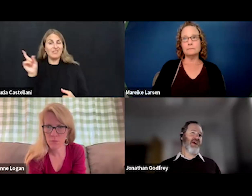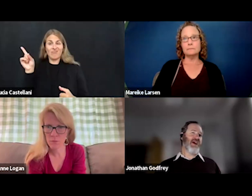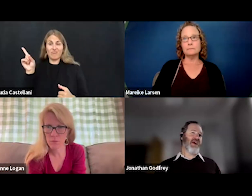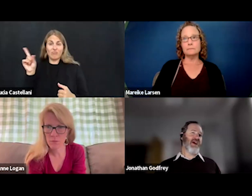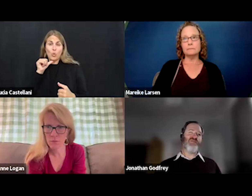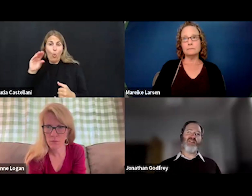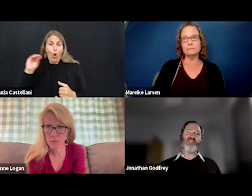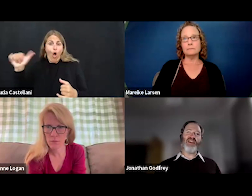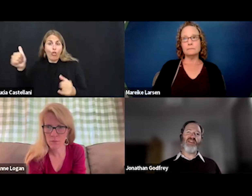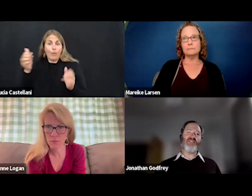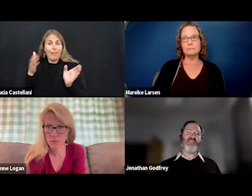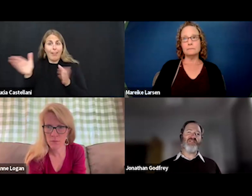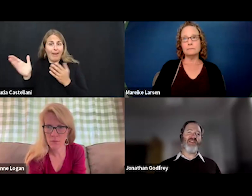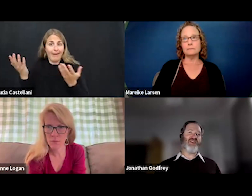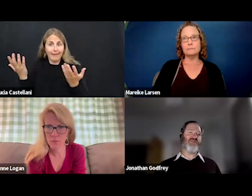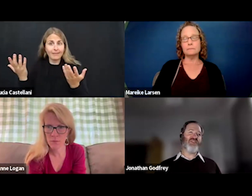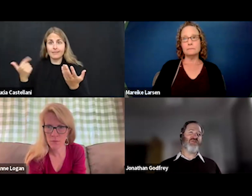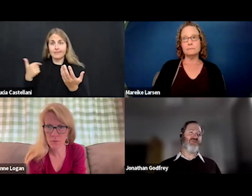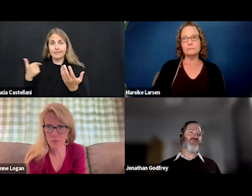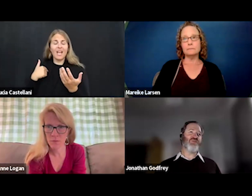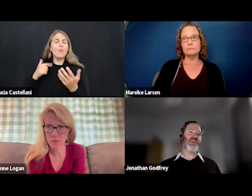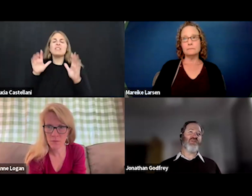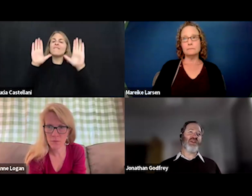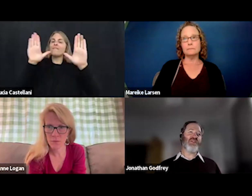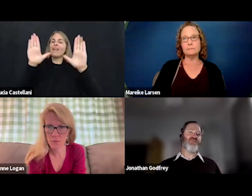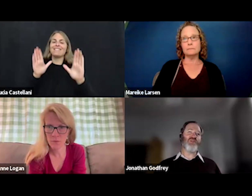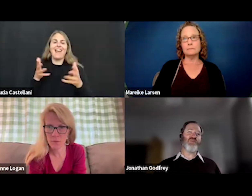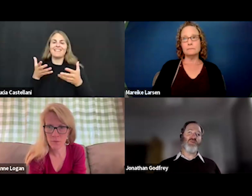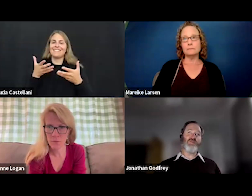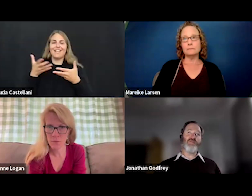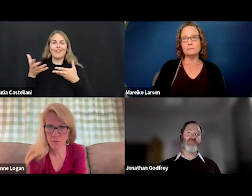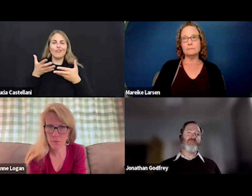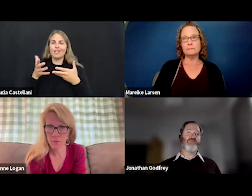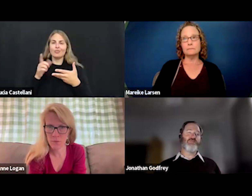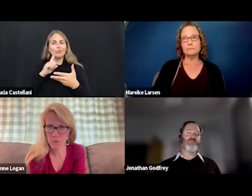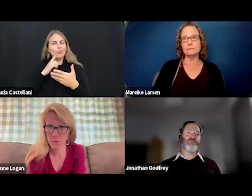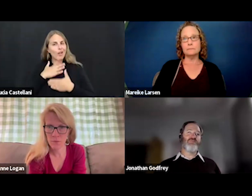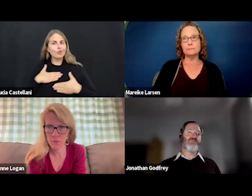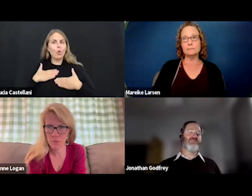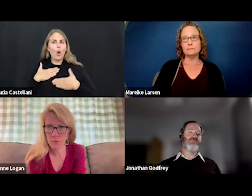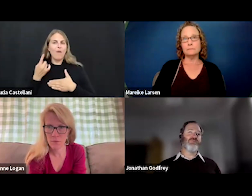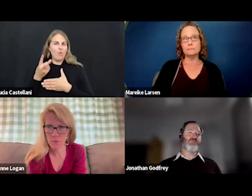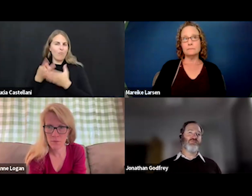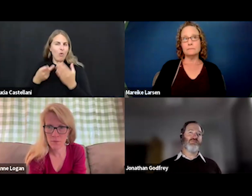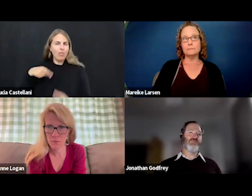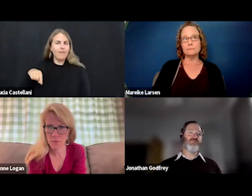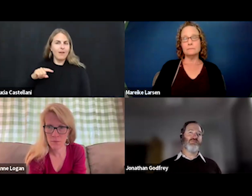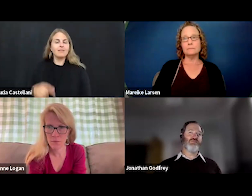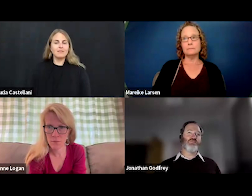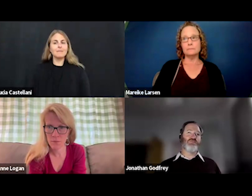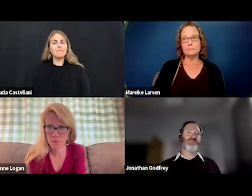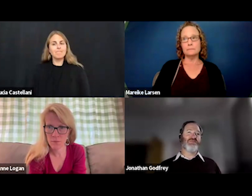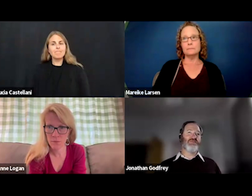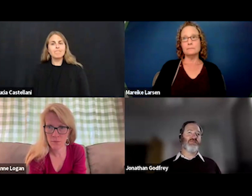And it was a fantastic interaction, I have to say. It was really, really enjoyable. Thanks for sharing that, Jonathan.